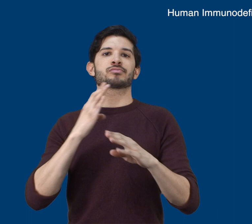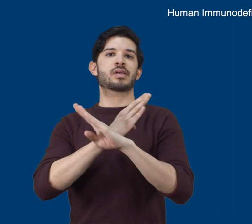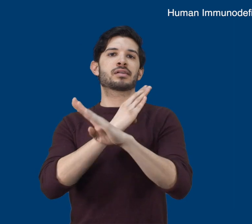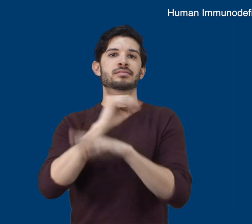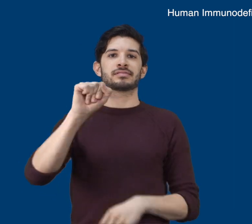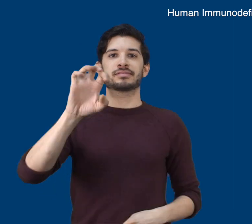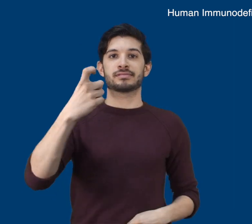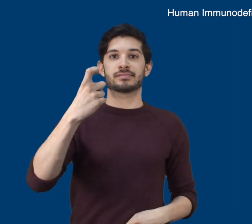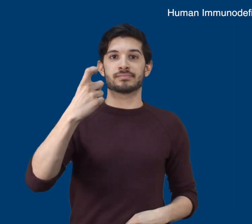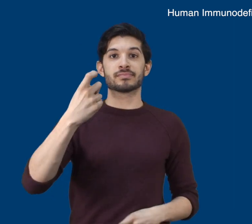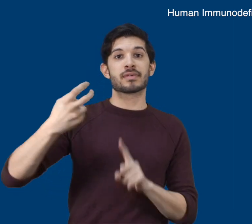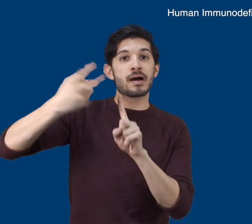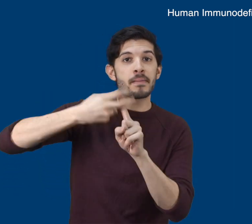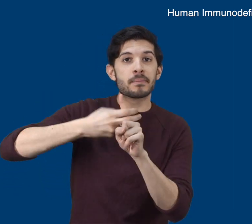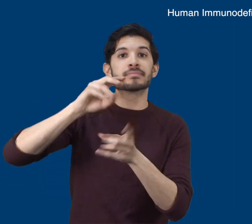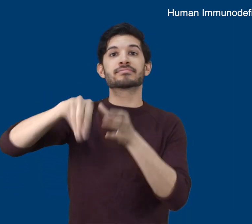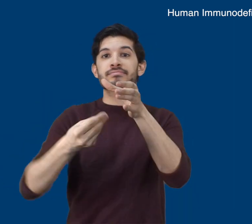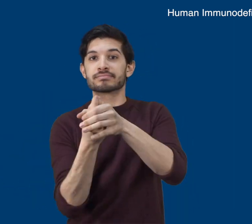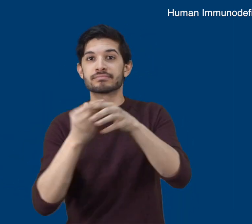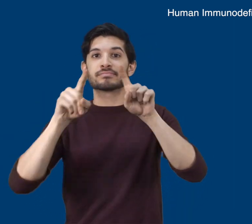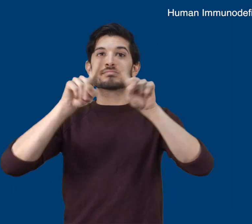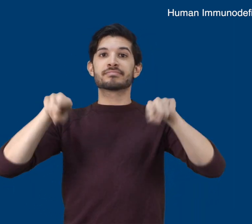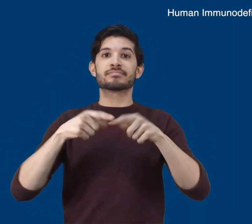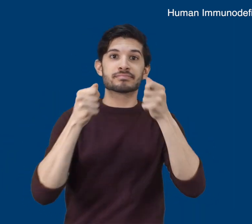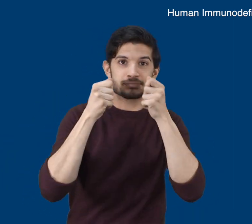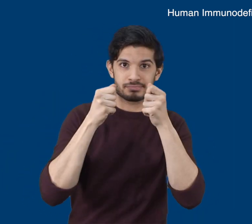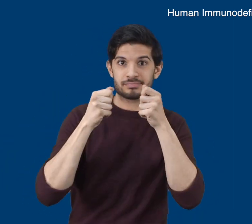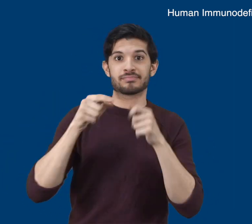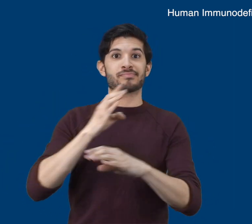1) use protected sex, such as using male or female condoms or use dental dams,